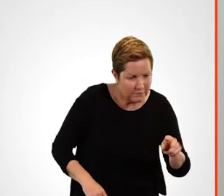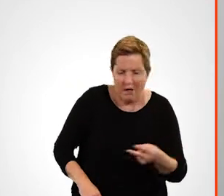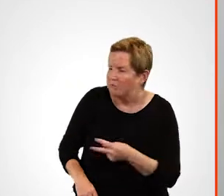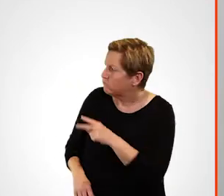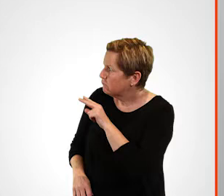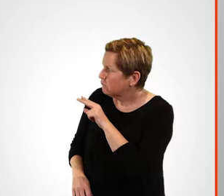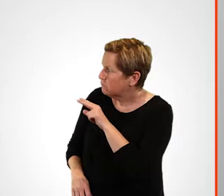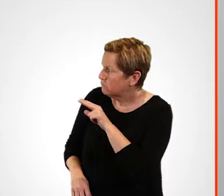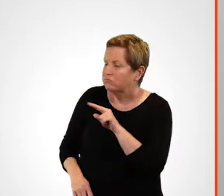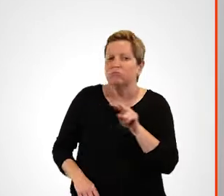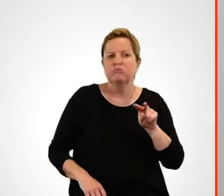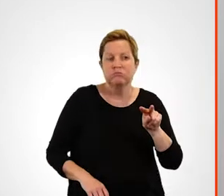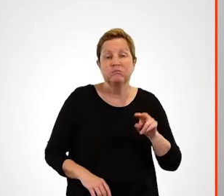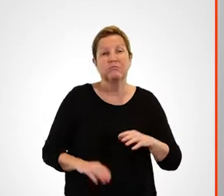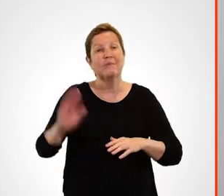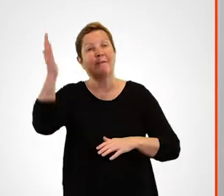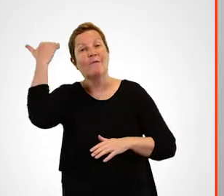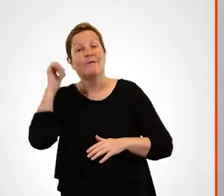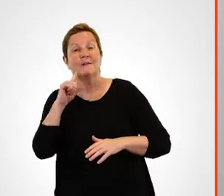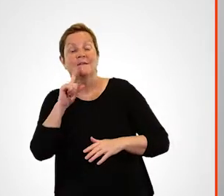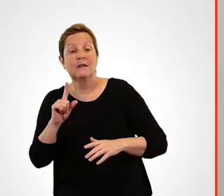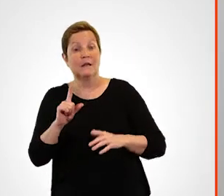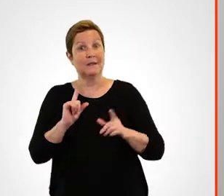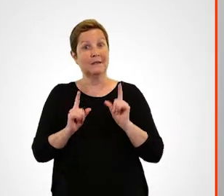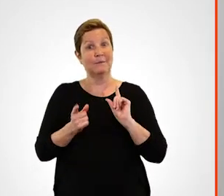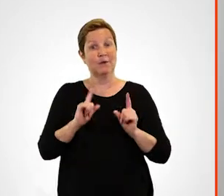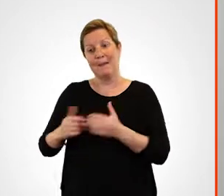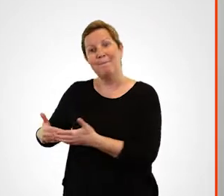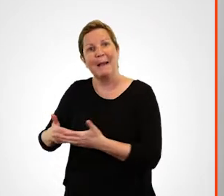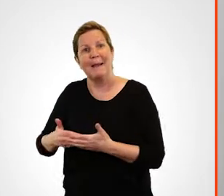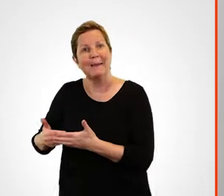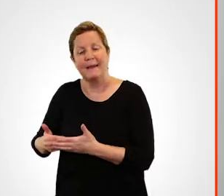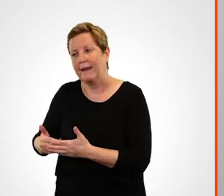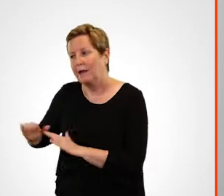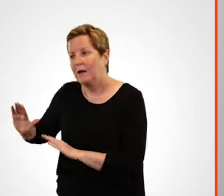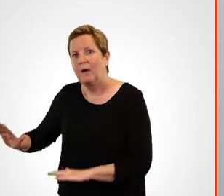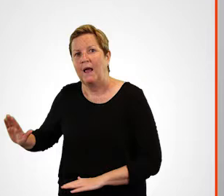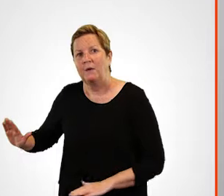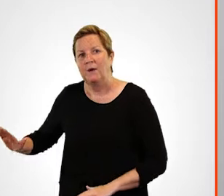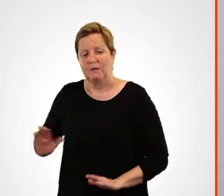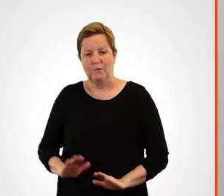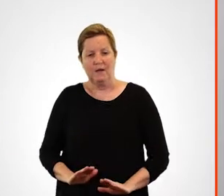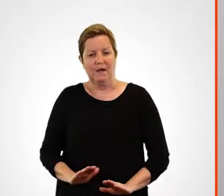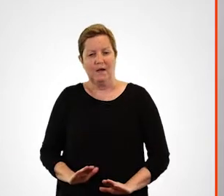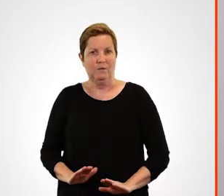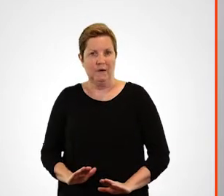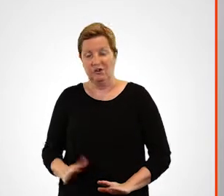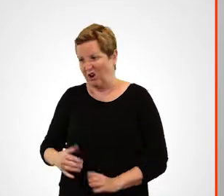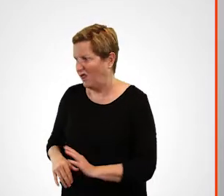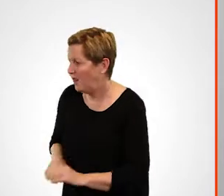we said it's important sometimes in communication to just sit there and wait for the child, and in this case slowing down